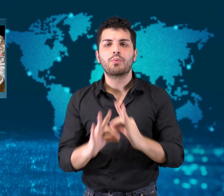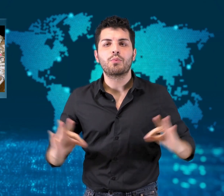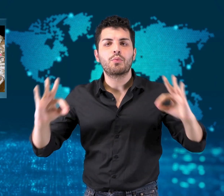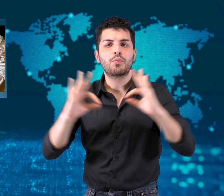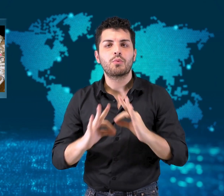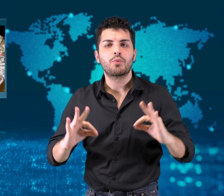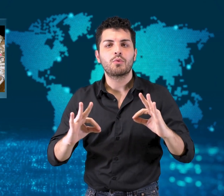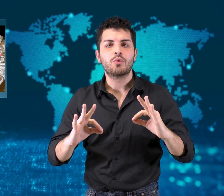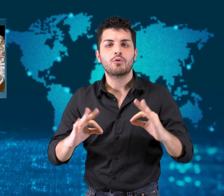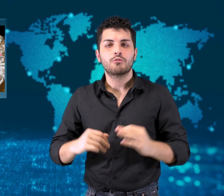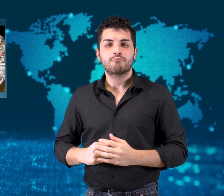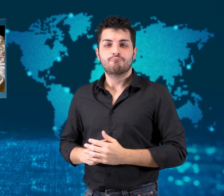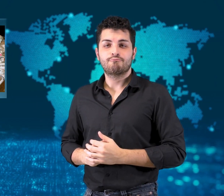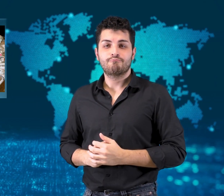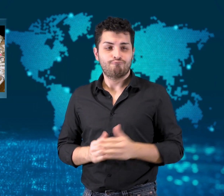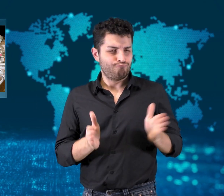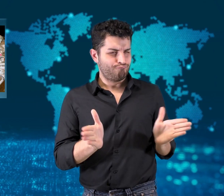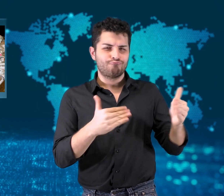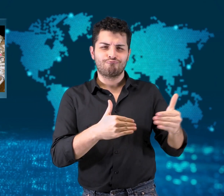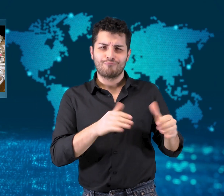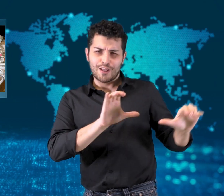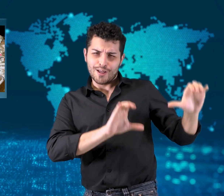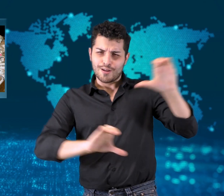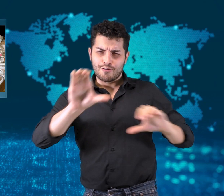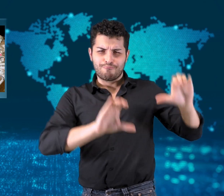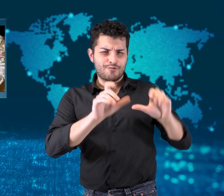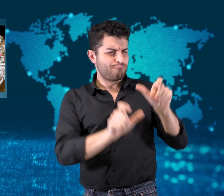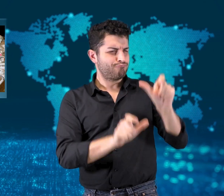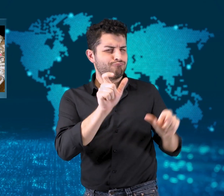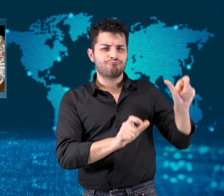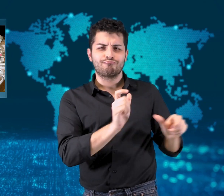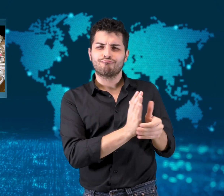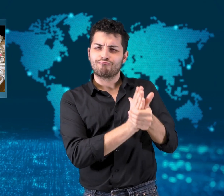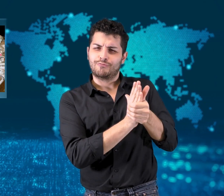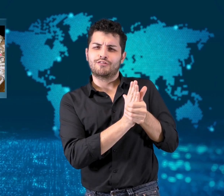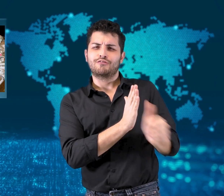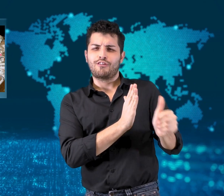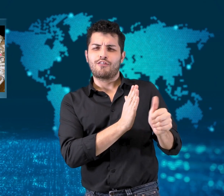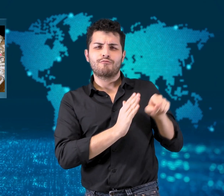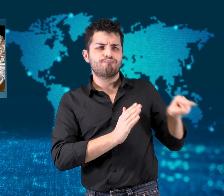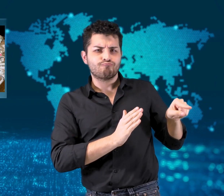but there have not been more serious effects.